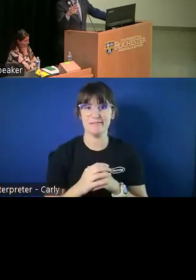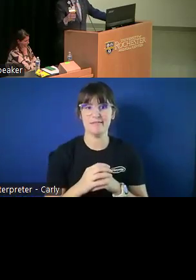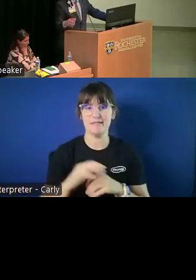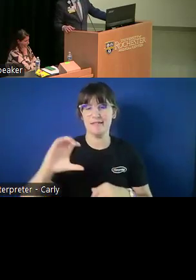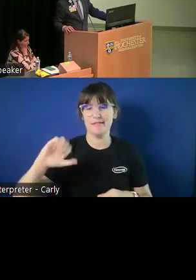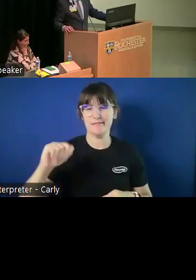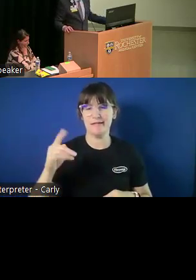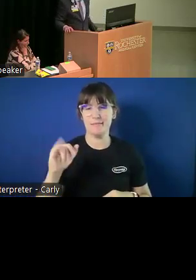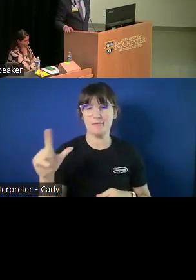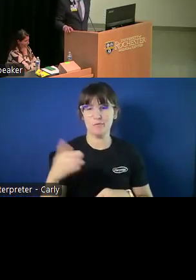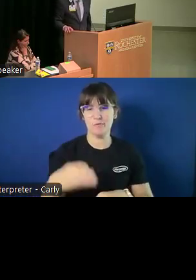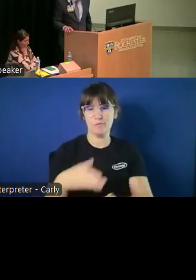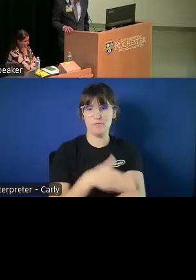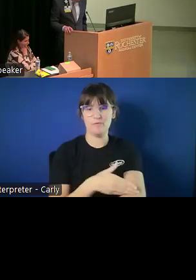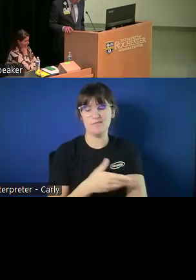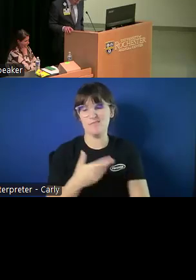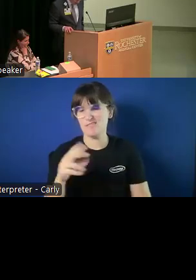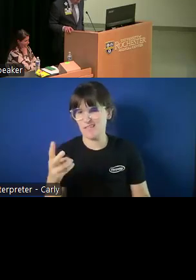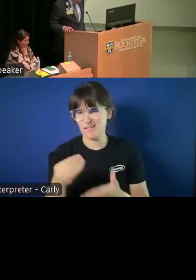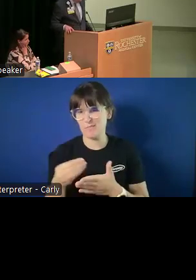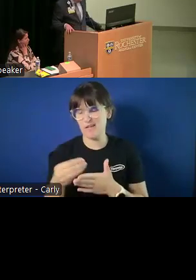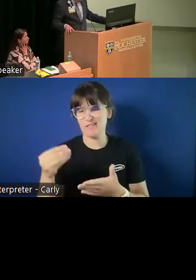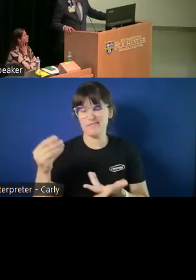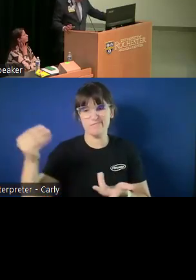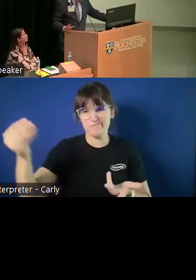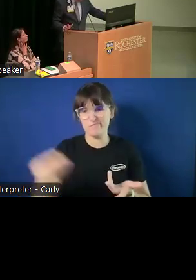funding stream so we weren't able to get to those through many grants but folks uh were